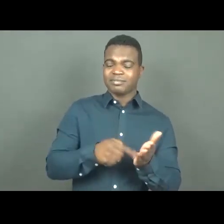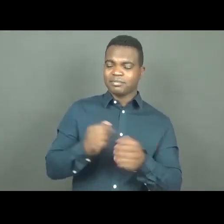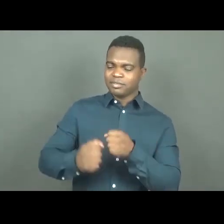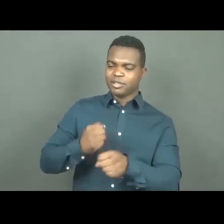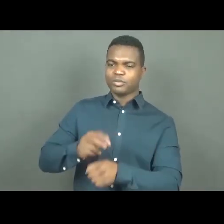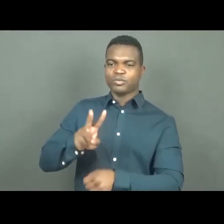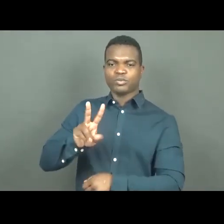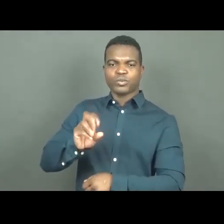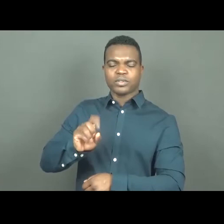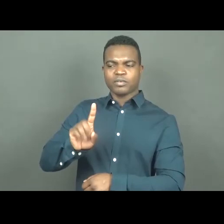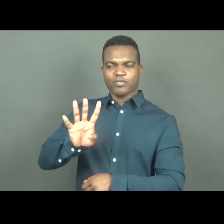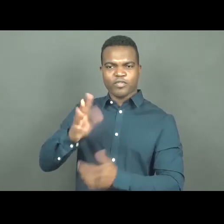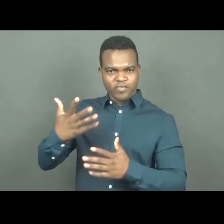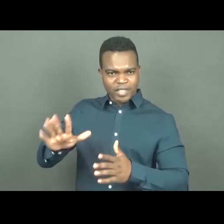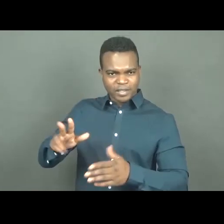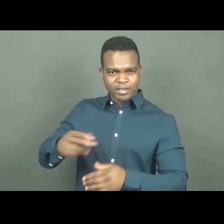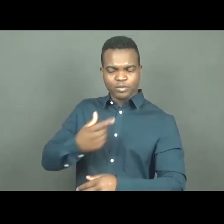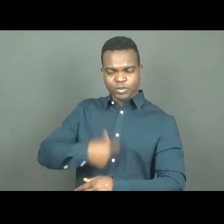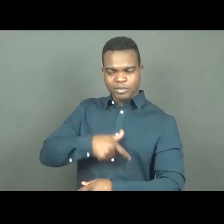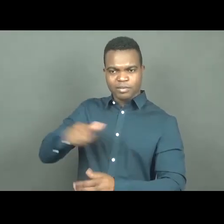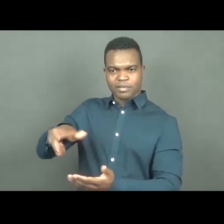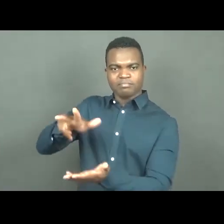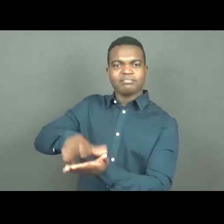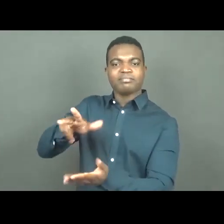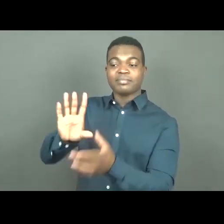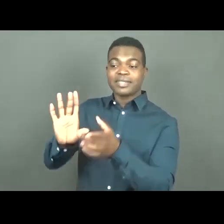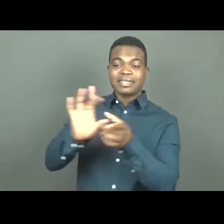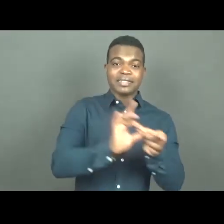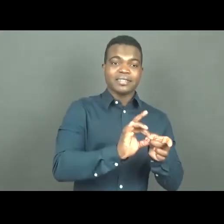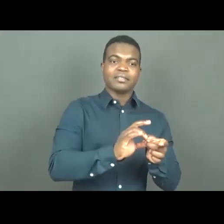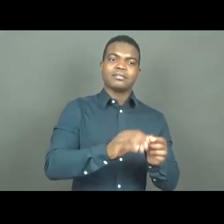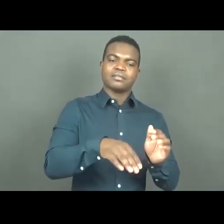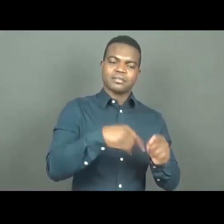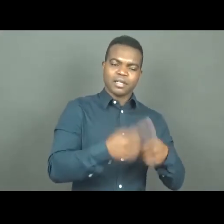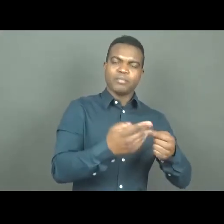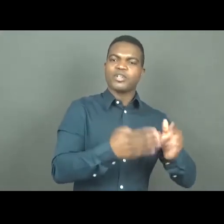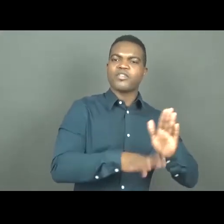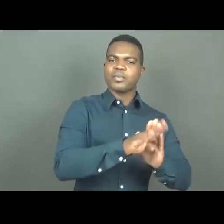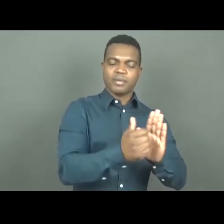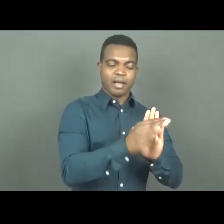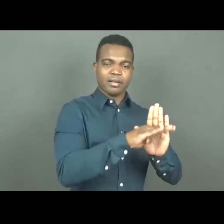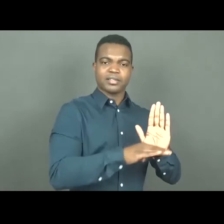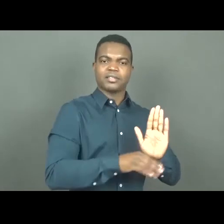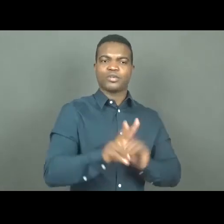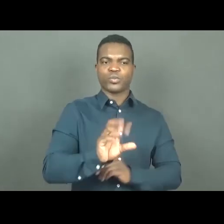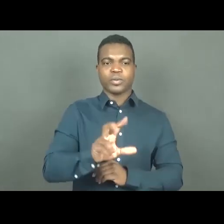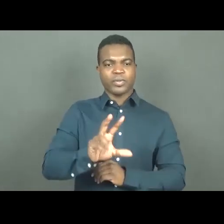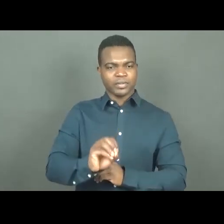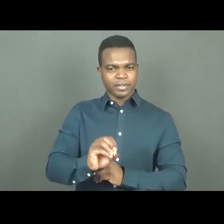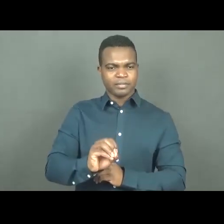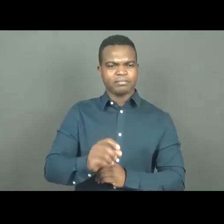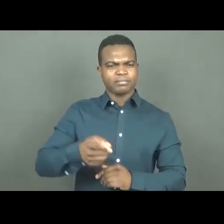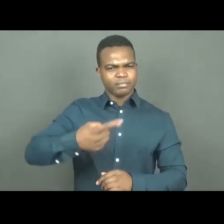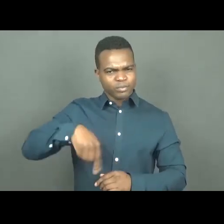Switzerland is also committed to implementing the agenda 2030 and its sustainable development goals,